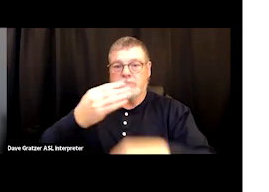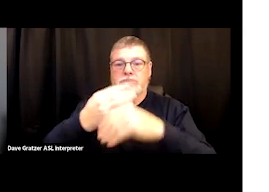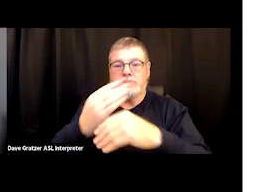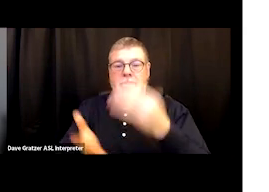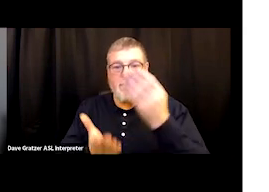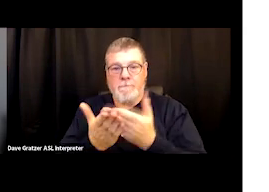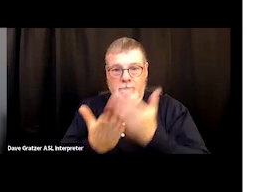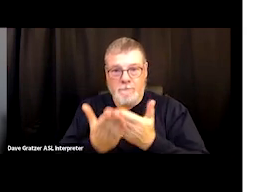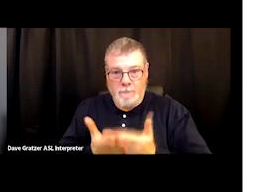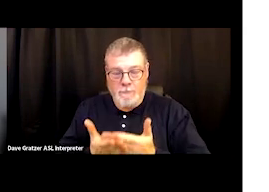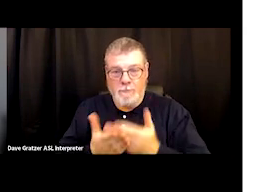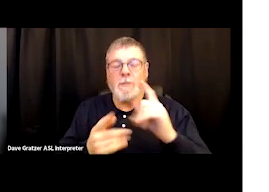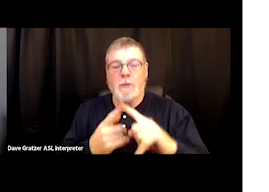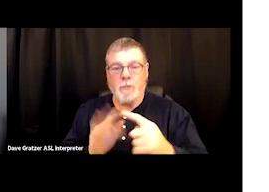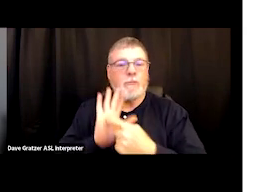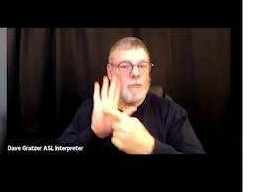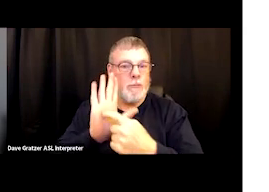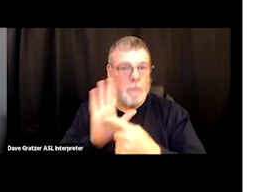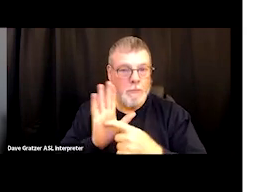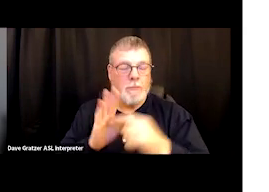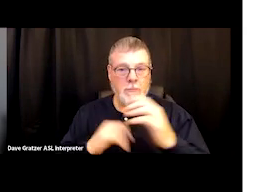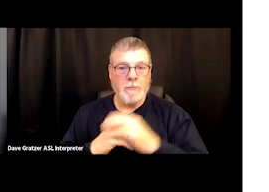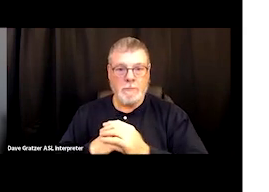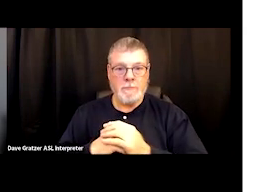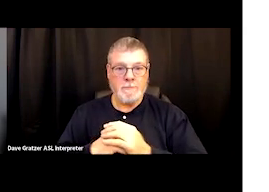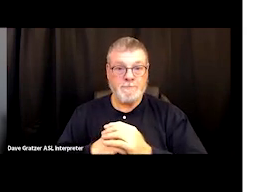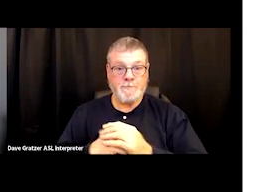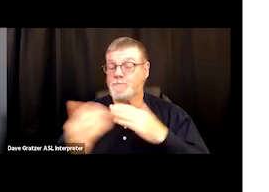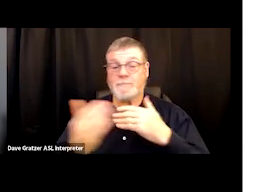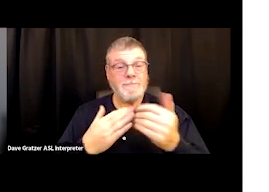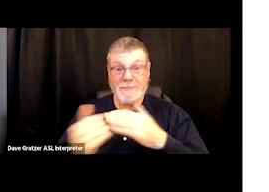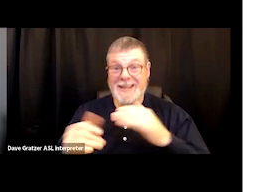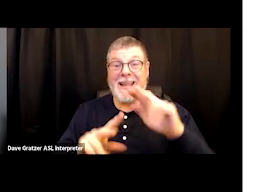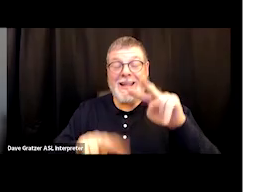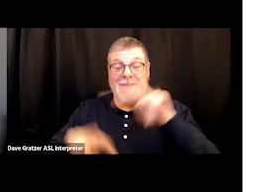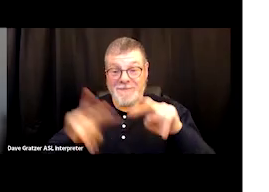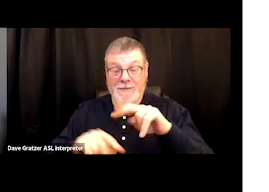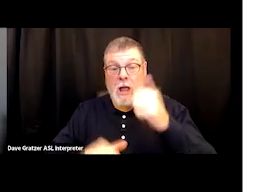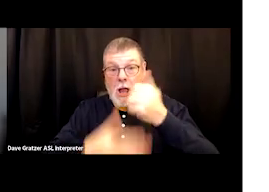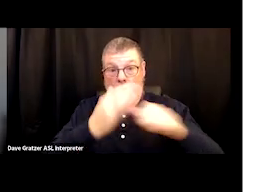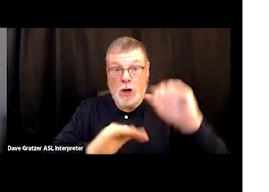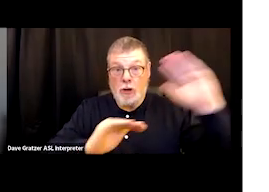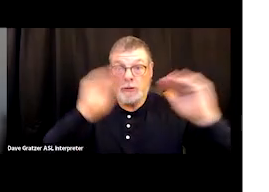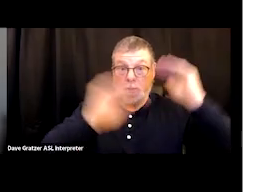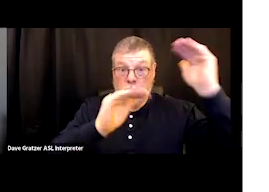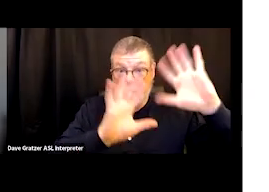to highlight even though they're being evaluated under the adult standard for disability,